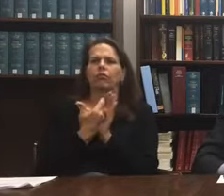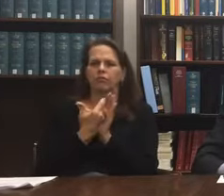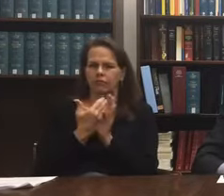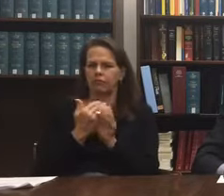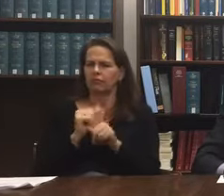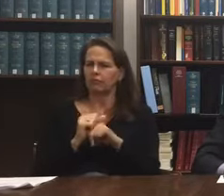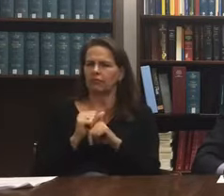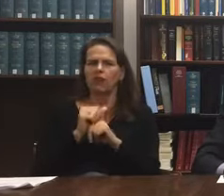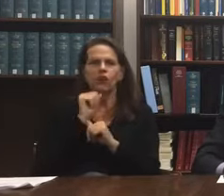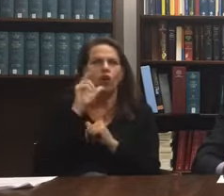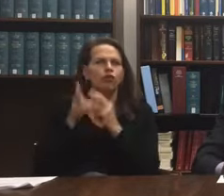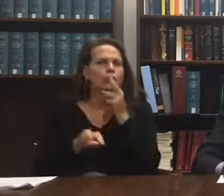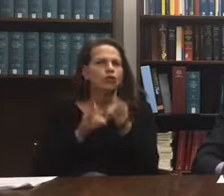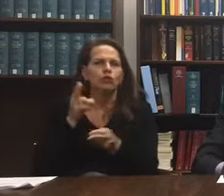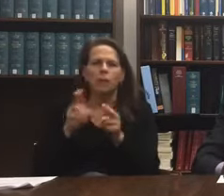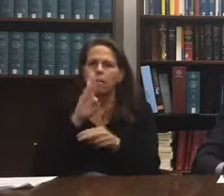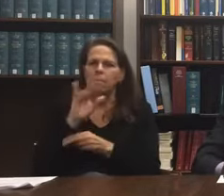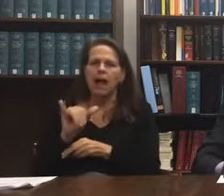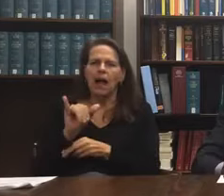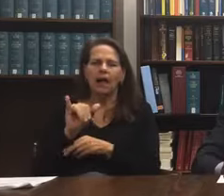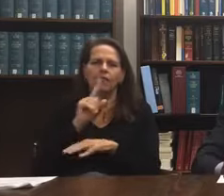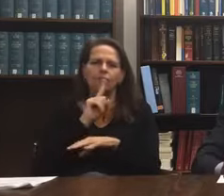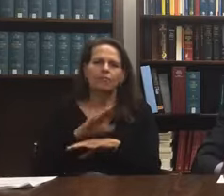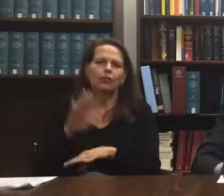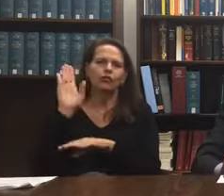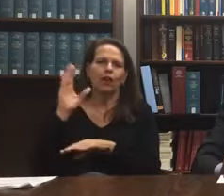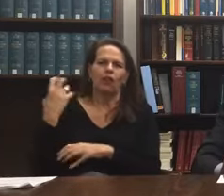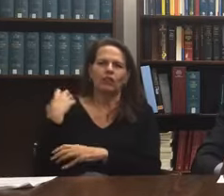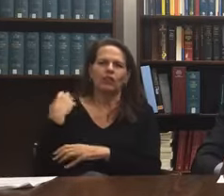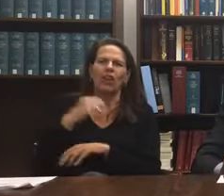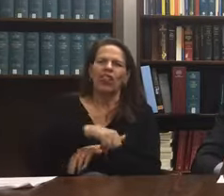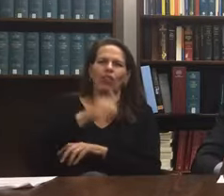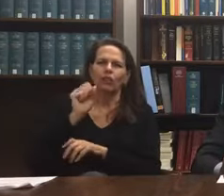be rushed by the hearing officer or the other side or you shouldn't be bullied